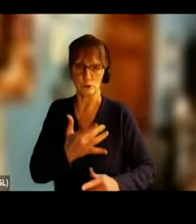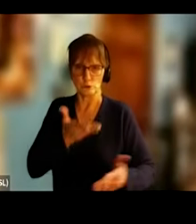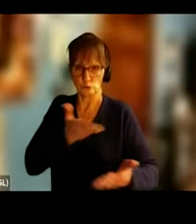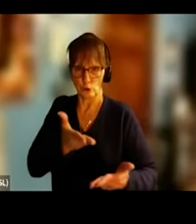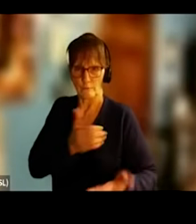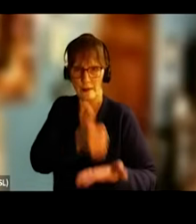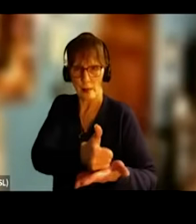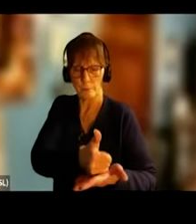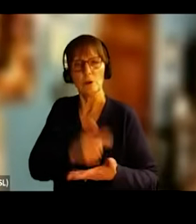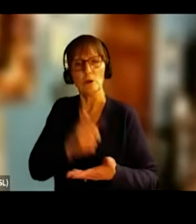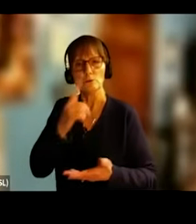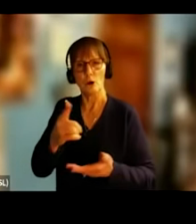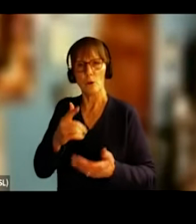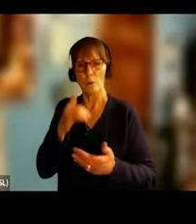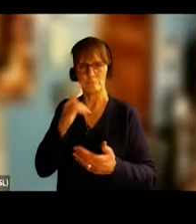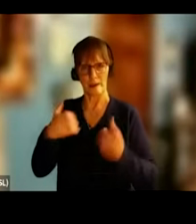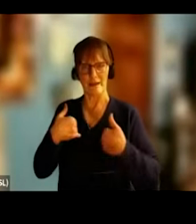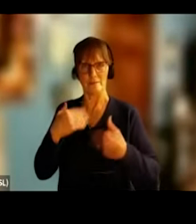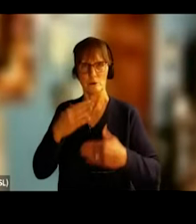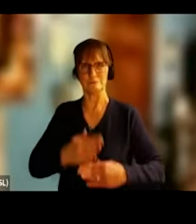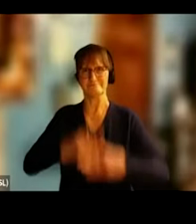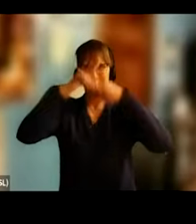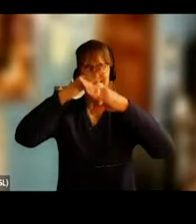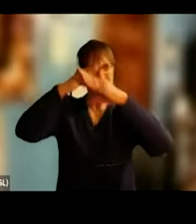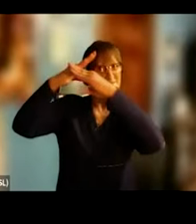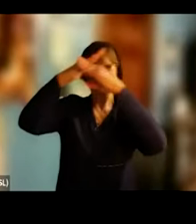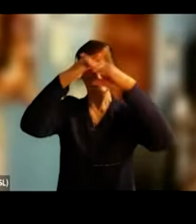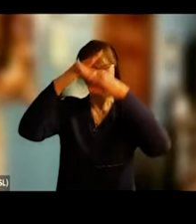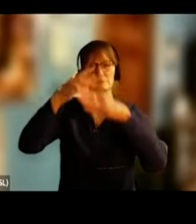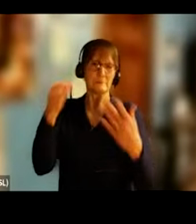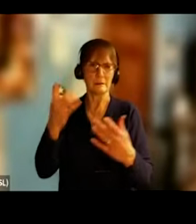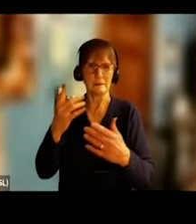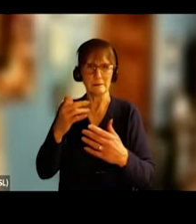And when we create high barriers, we're only gonna continue to exacerbate this challenge.